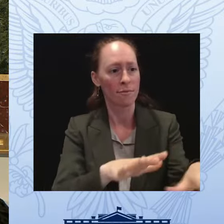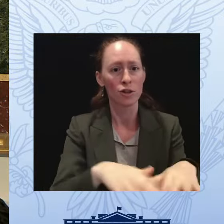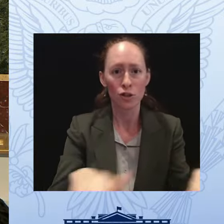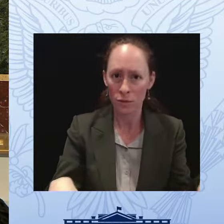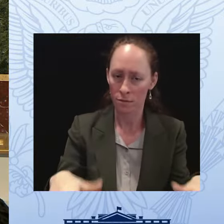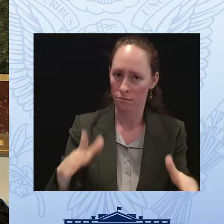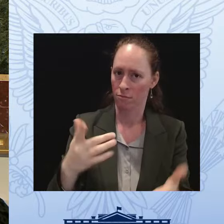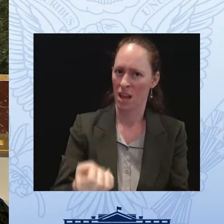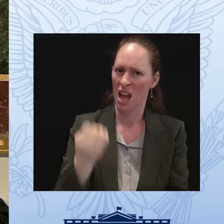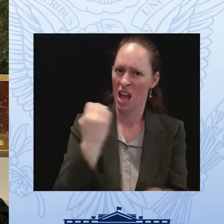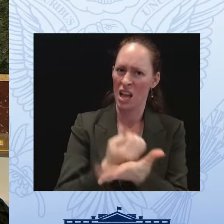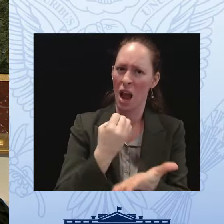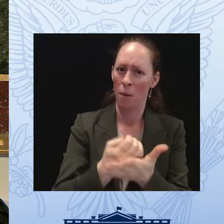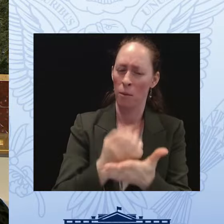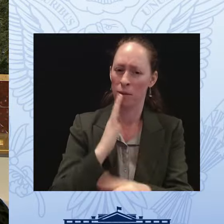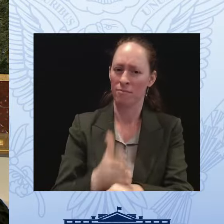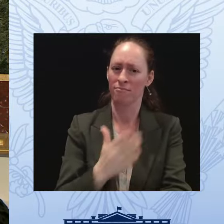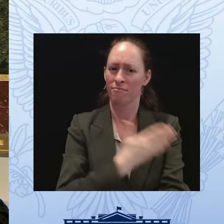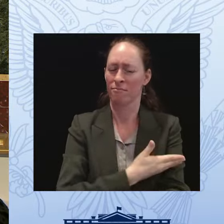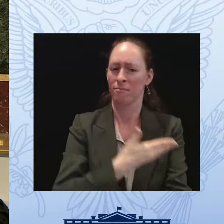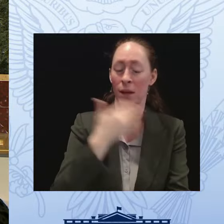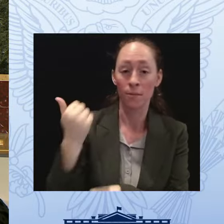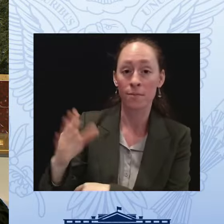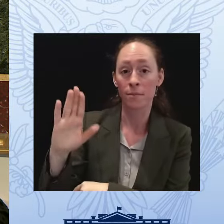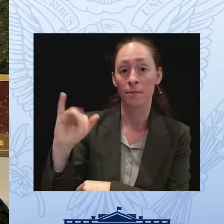that there are all three of those pieces. When we talk about child care,